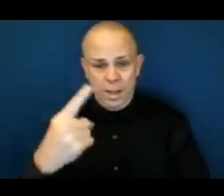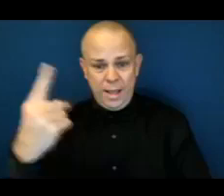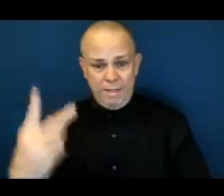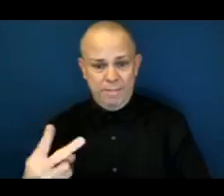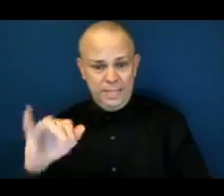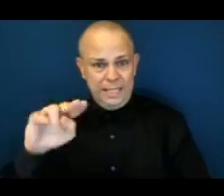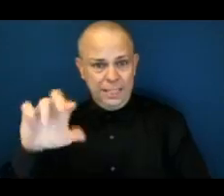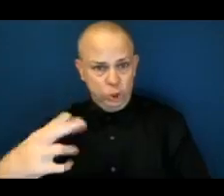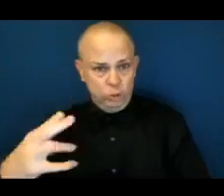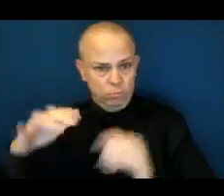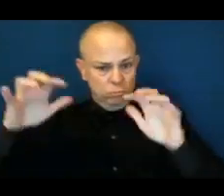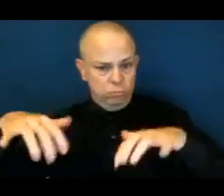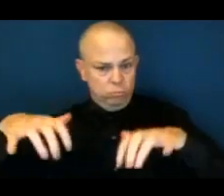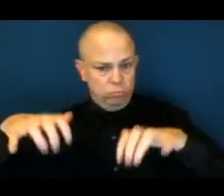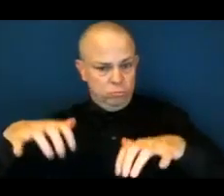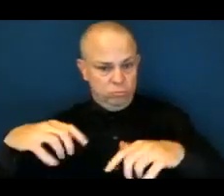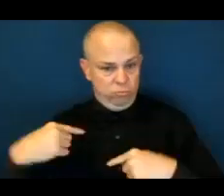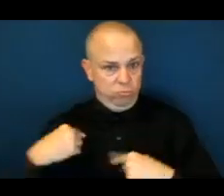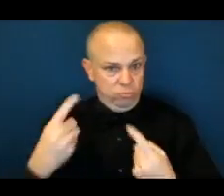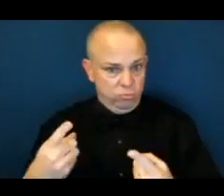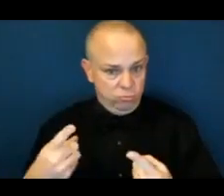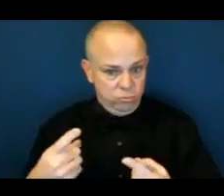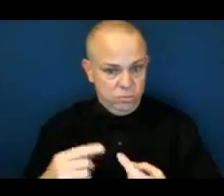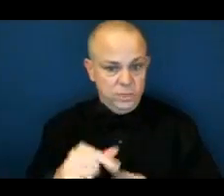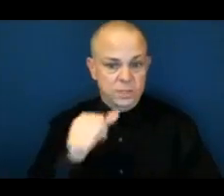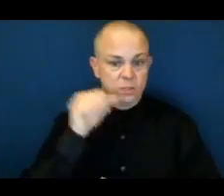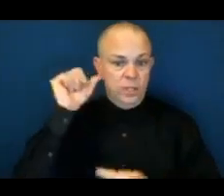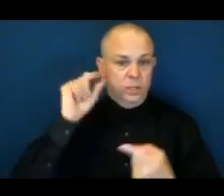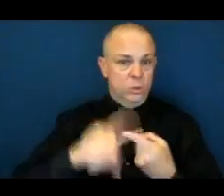and the great news is we have much more needed